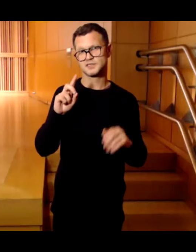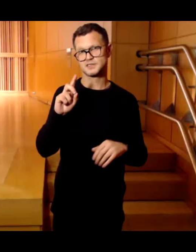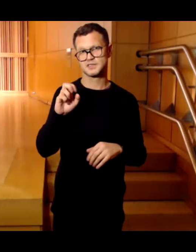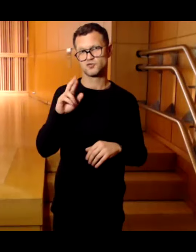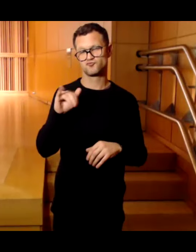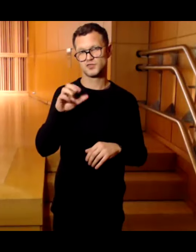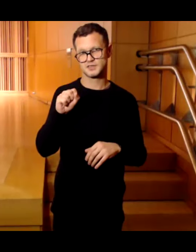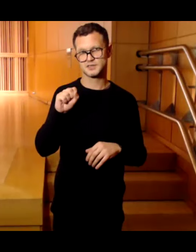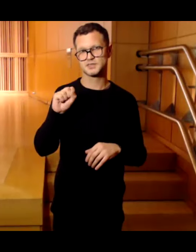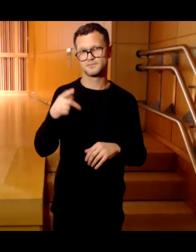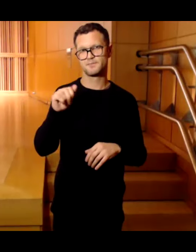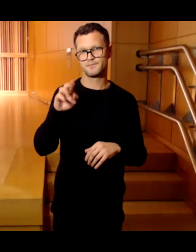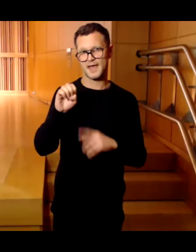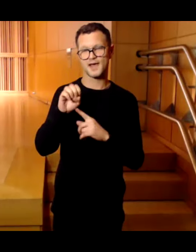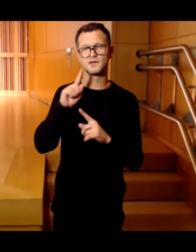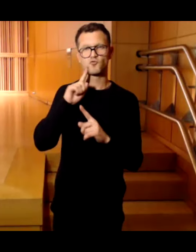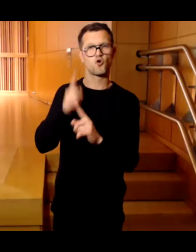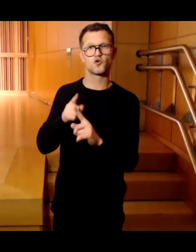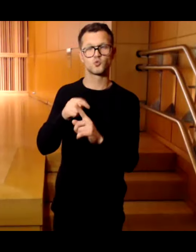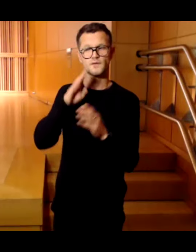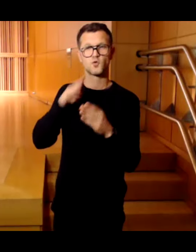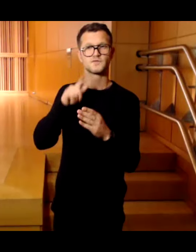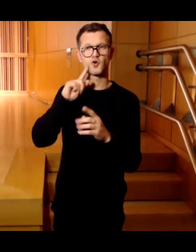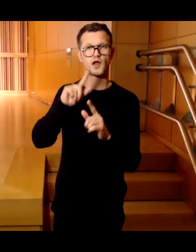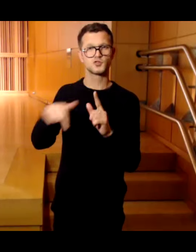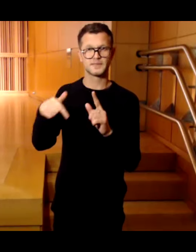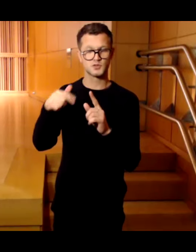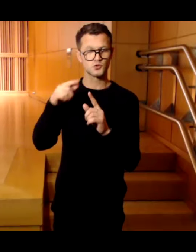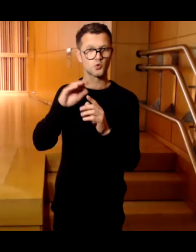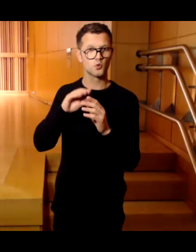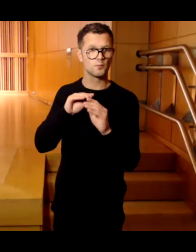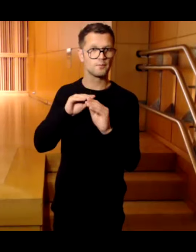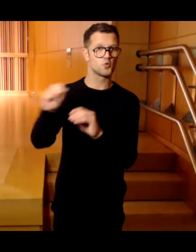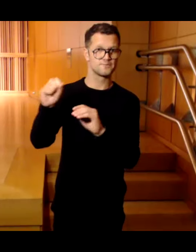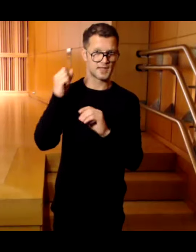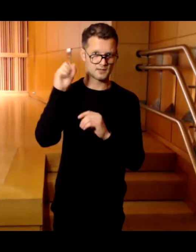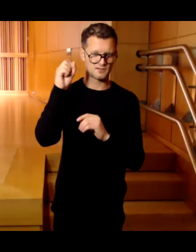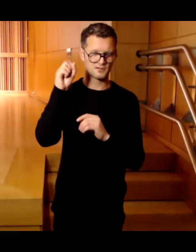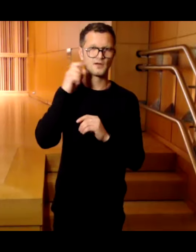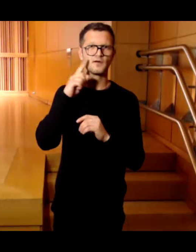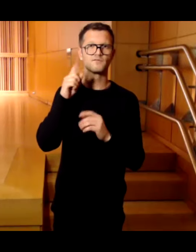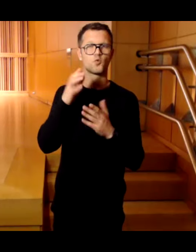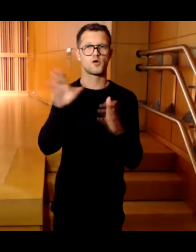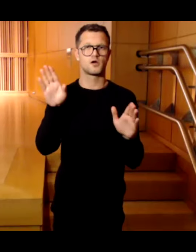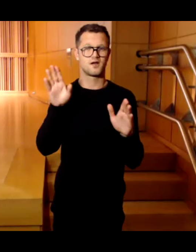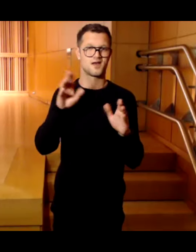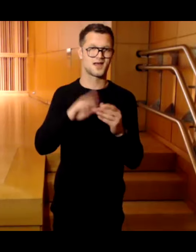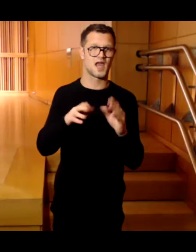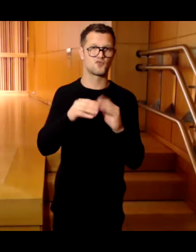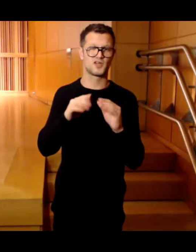who argues that the focus in LGBTQ movements on rights-based narratives, which all too often center the concerns of exceptional individuals.